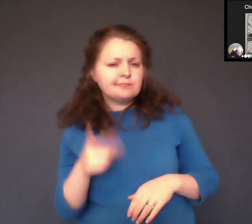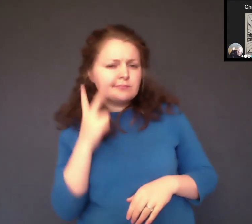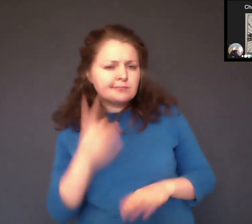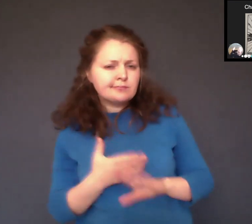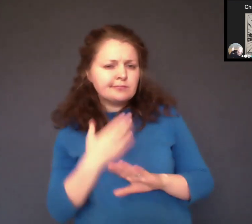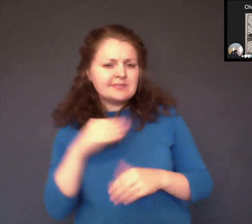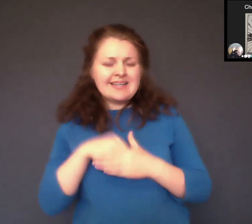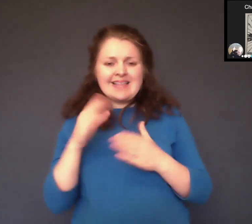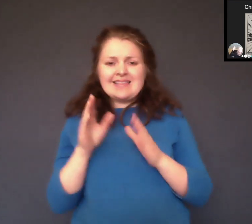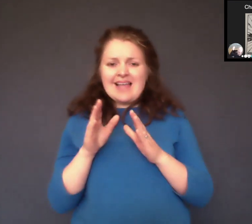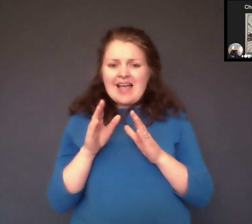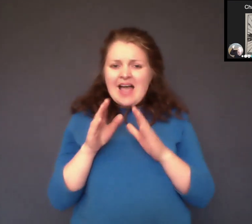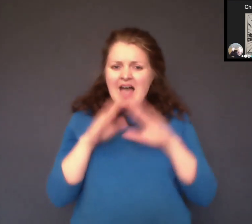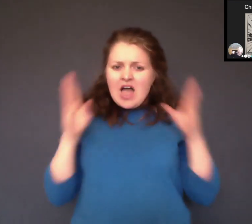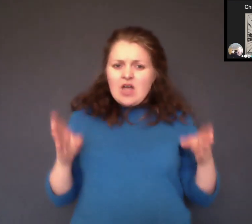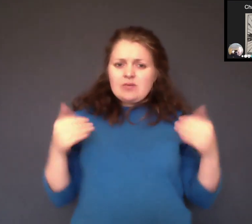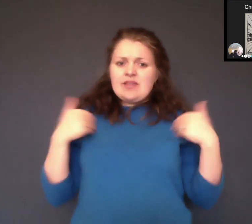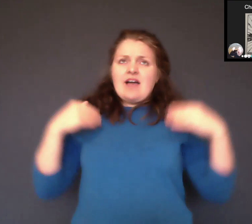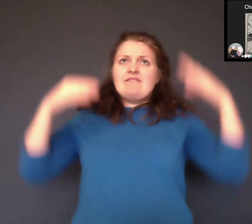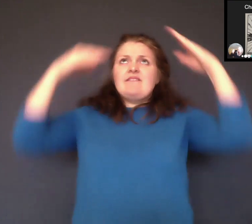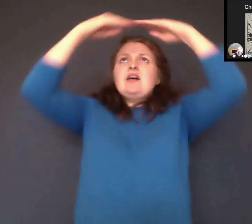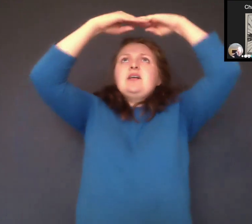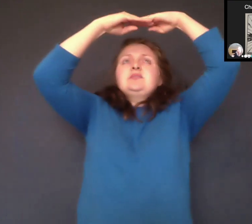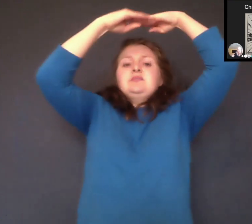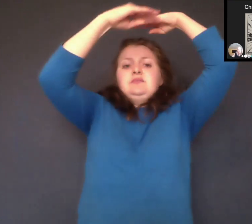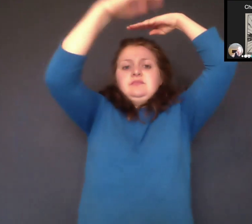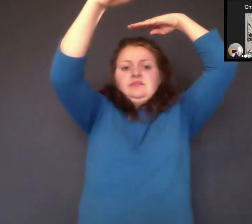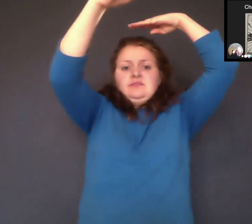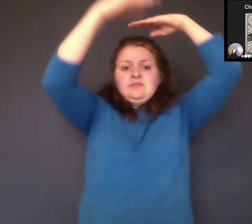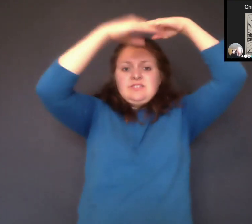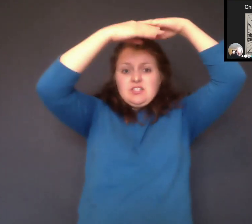door in the ceiling that has a string hanging down that you pull it and that lets you go up